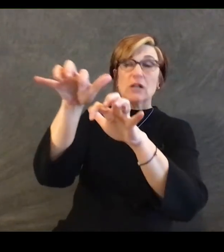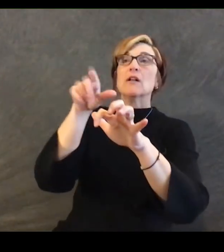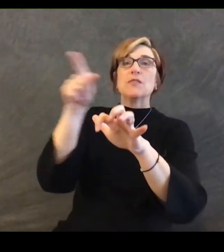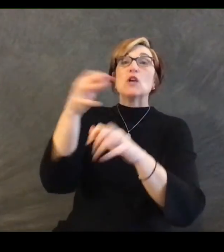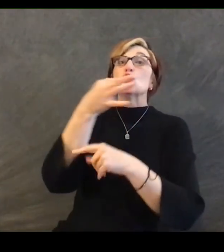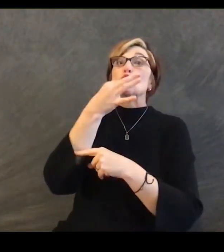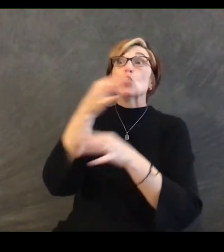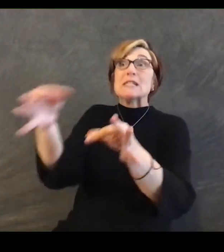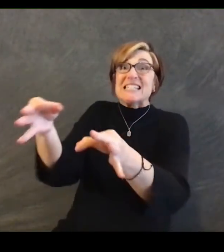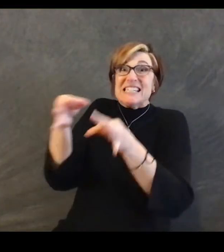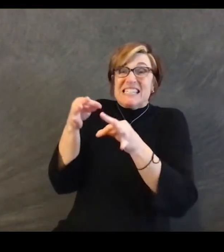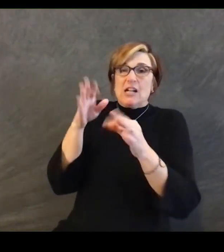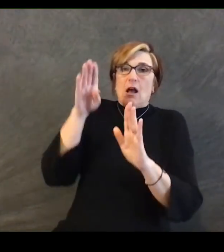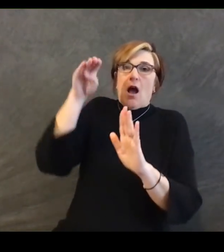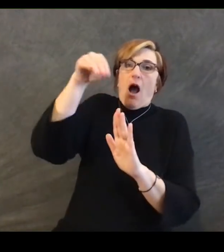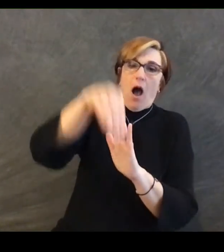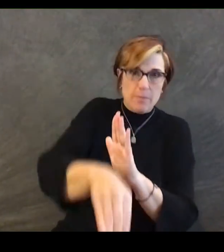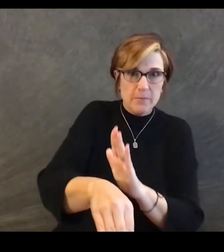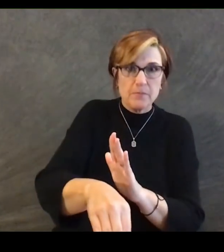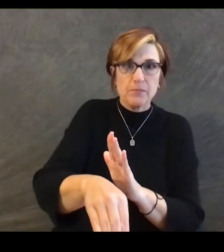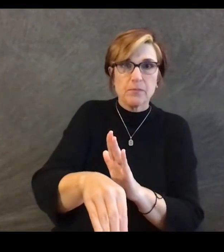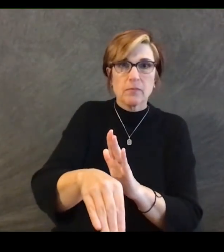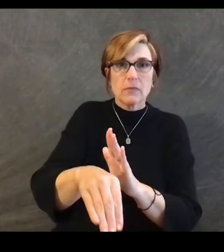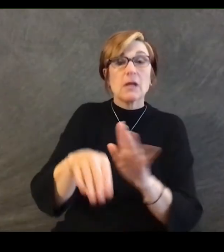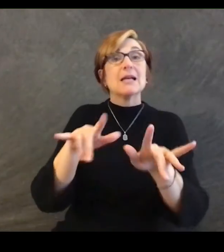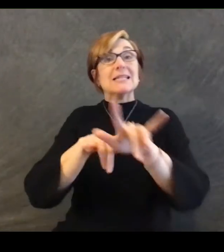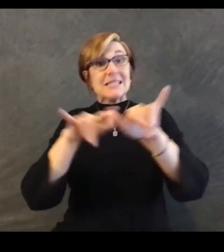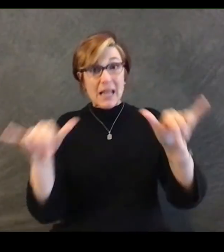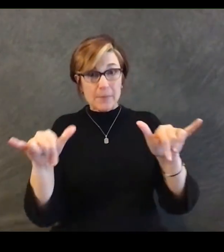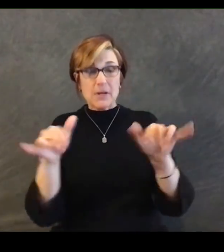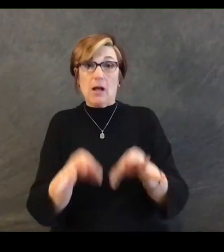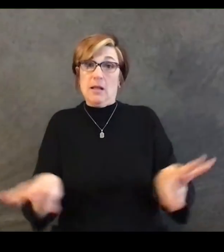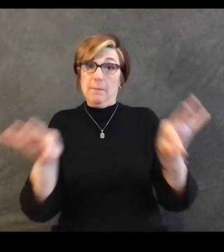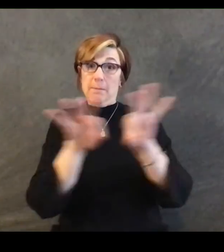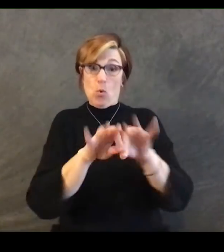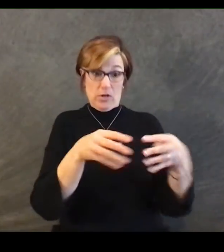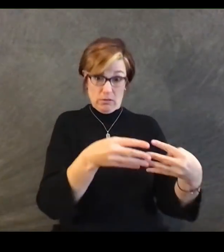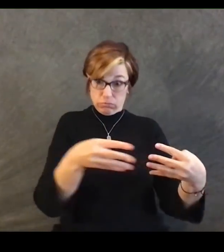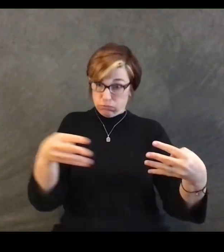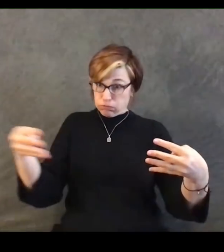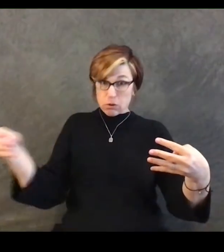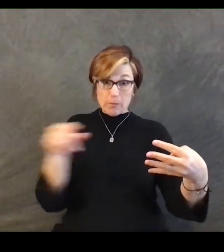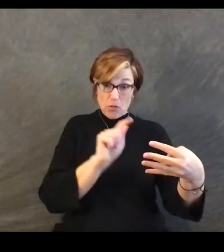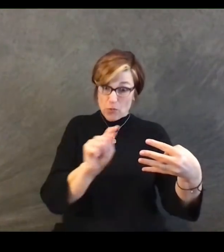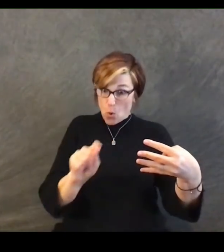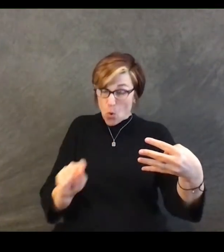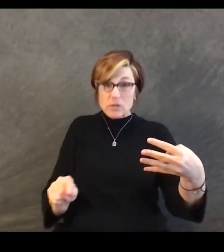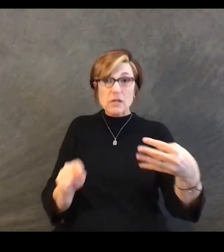importantly to prevent those clusters of areas that have not yet gone to that